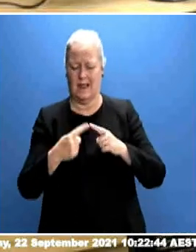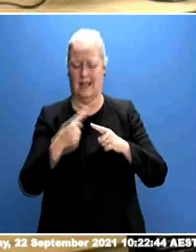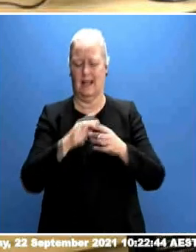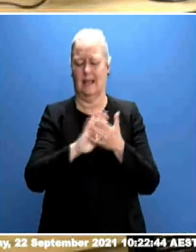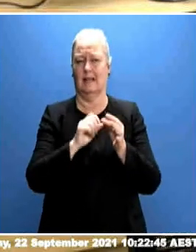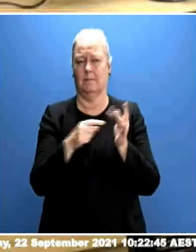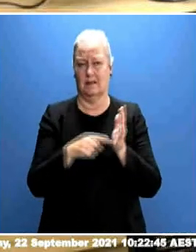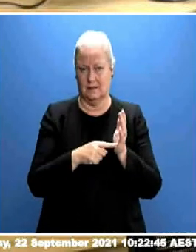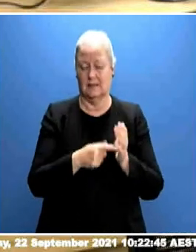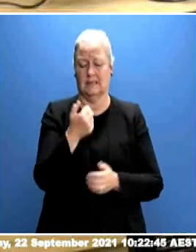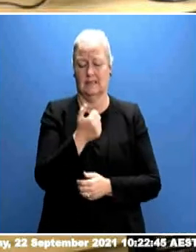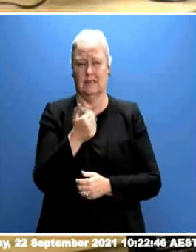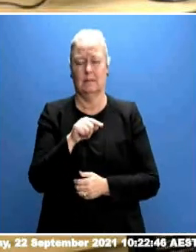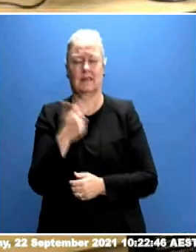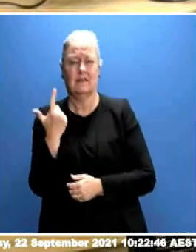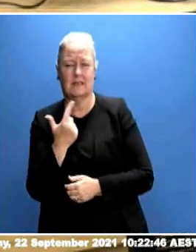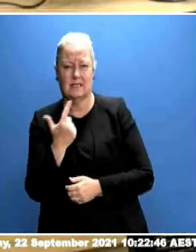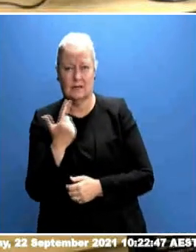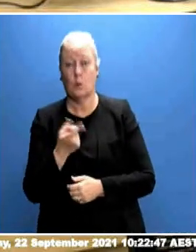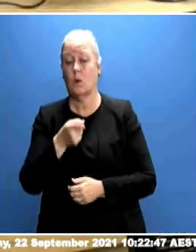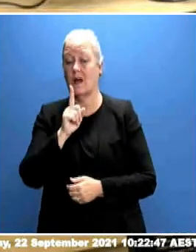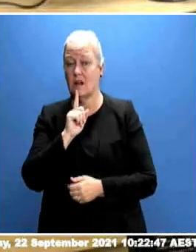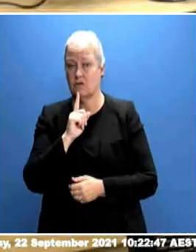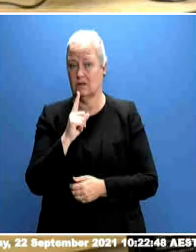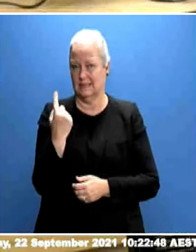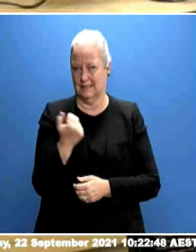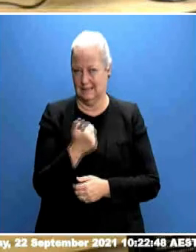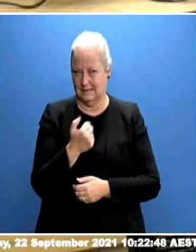to 16.17.116.